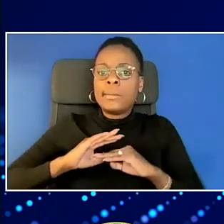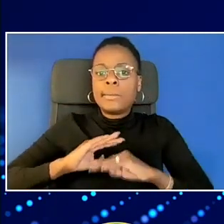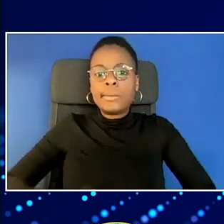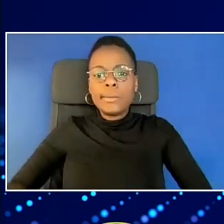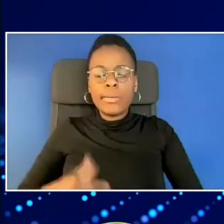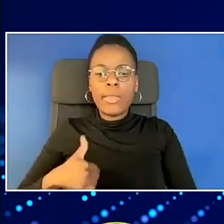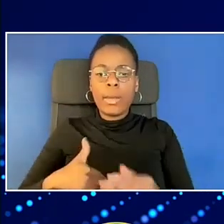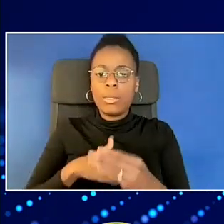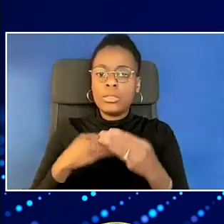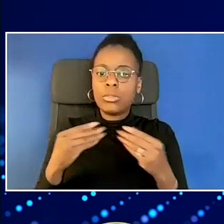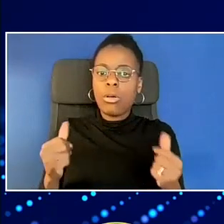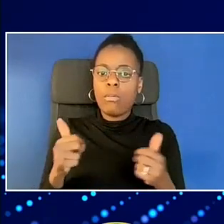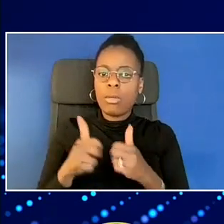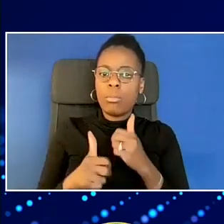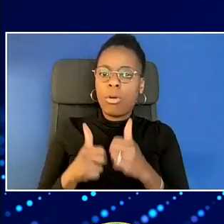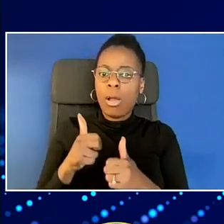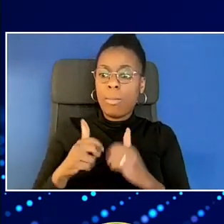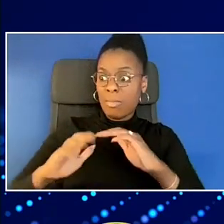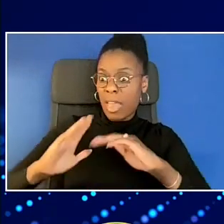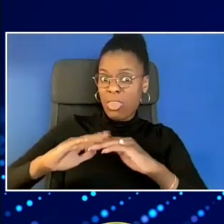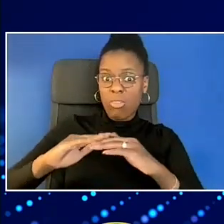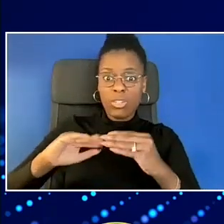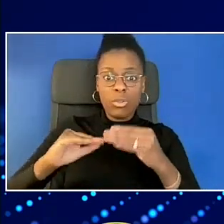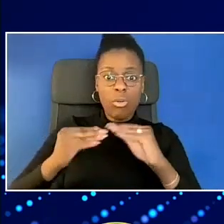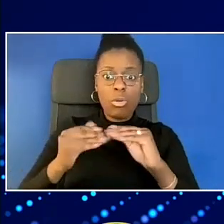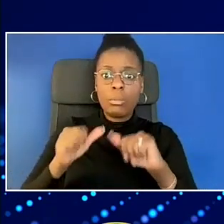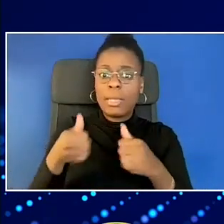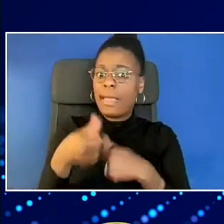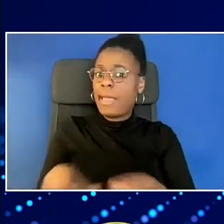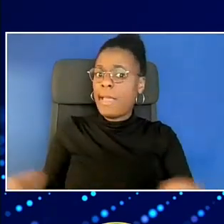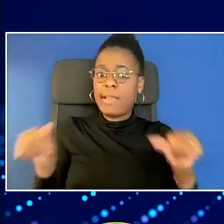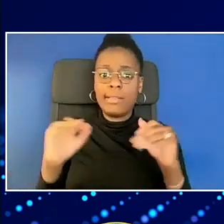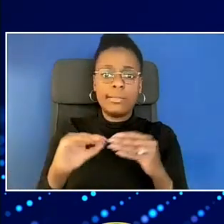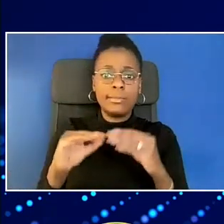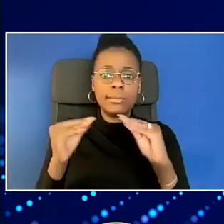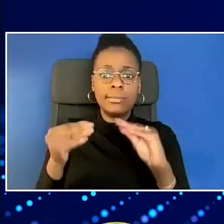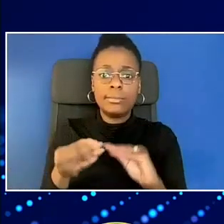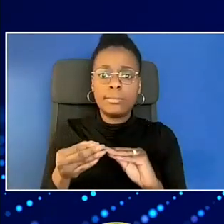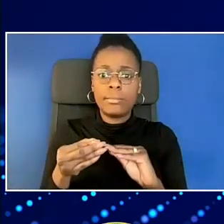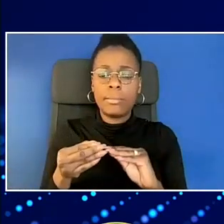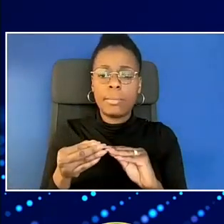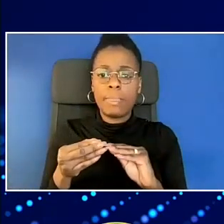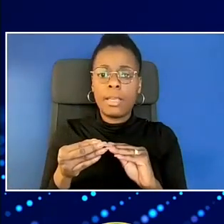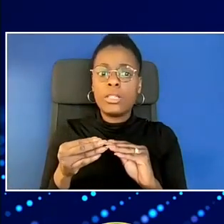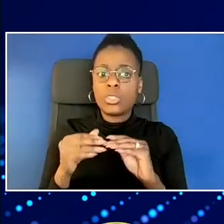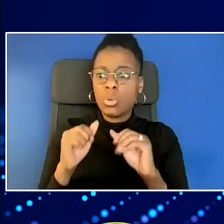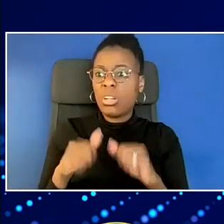threshold could be anything and therefore entirely meaningless as a way of